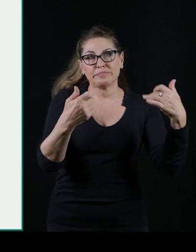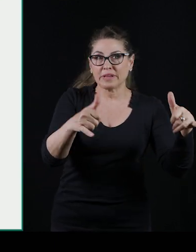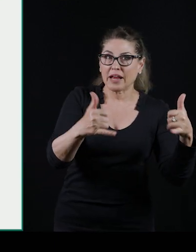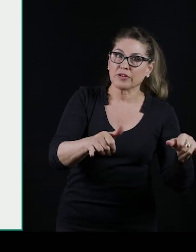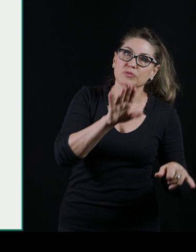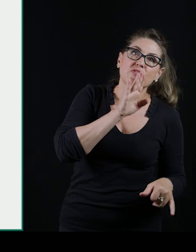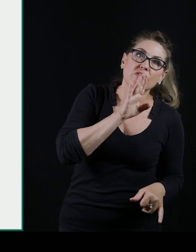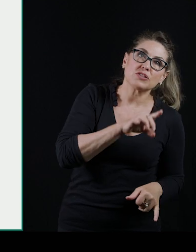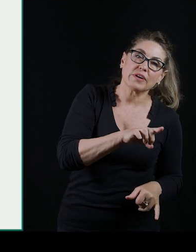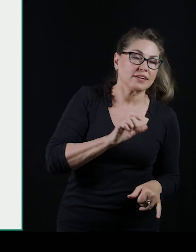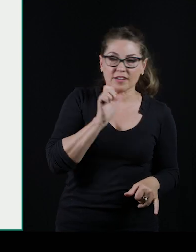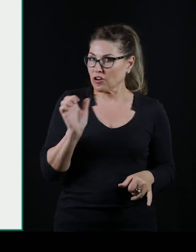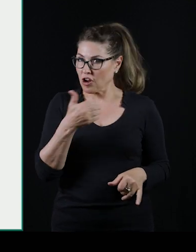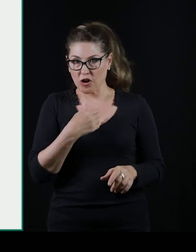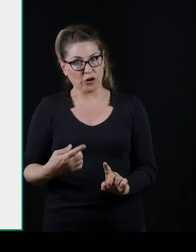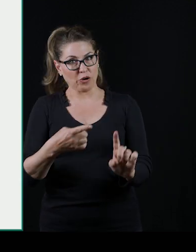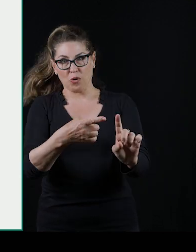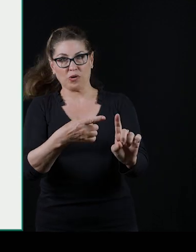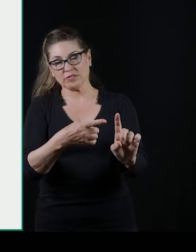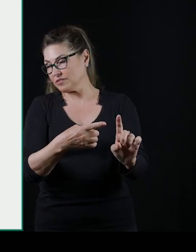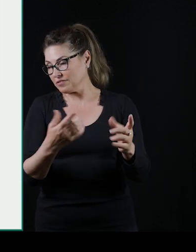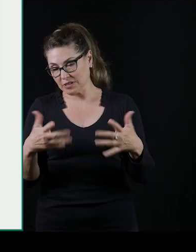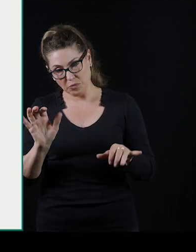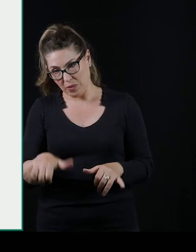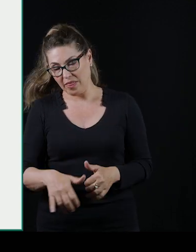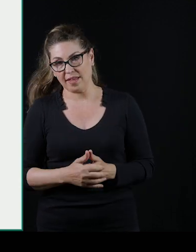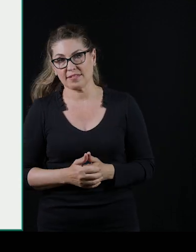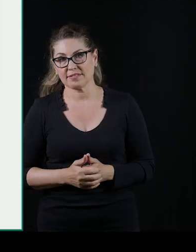which is certainly never our goal and was not desirable.